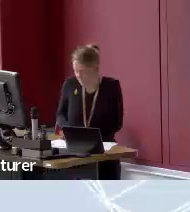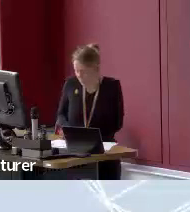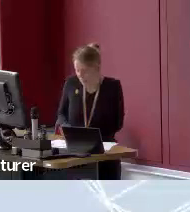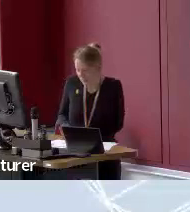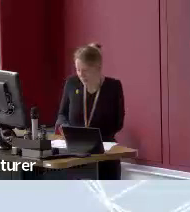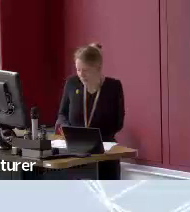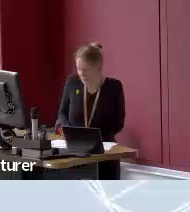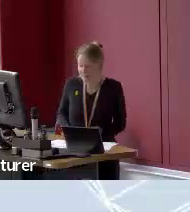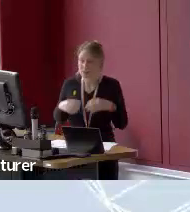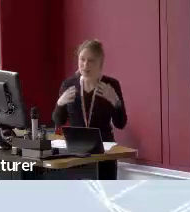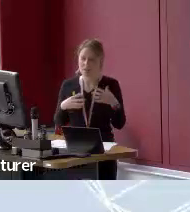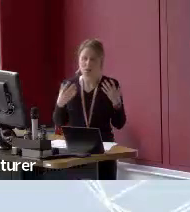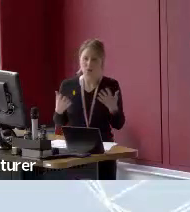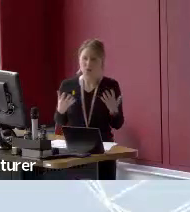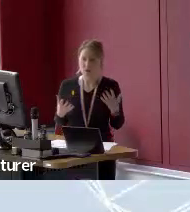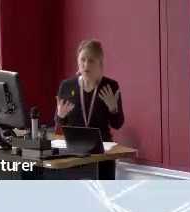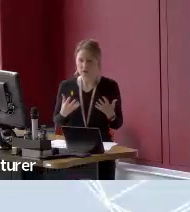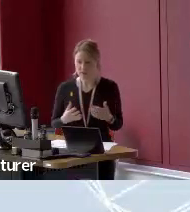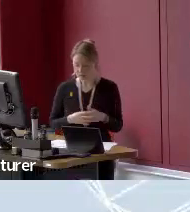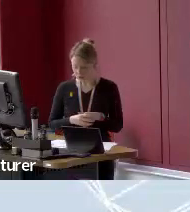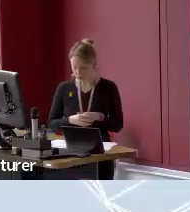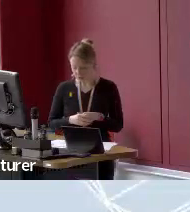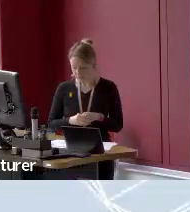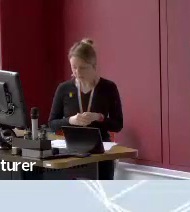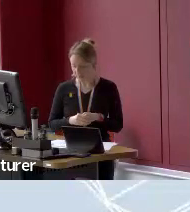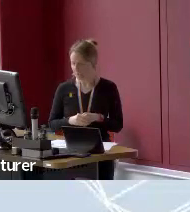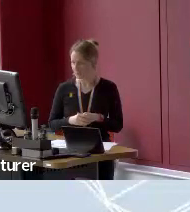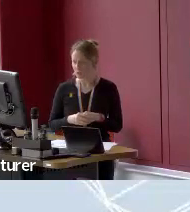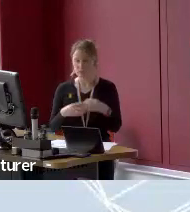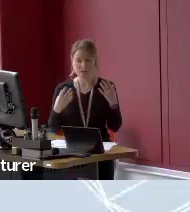important to highlight again that this was another new approach for the observatory you know. We were